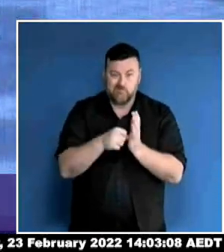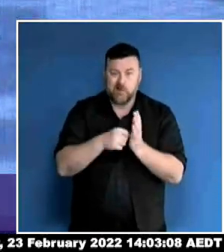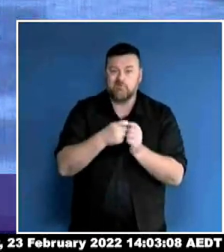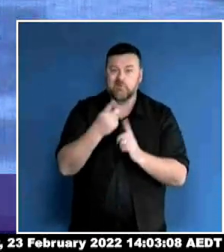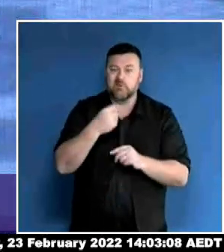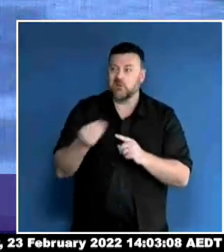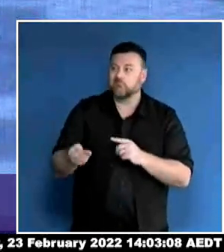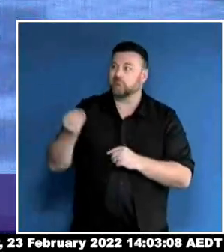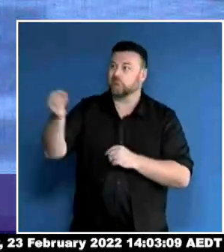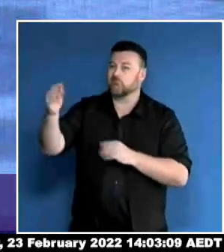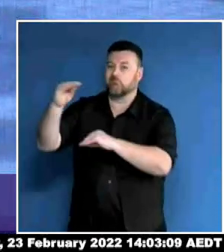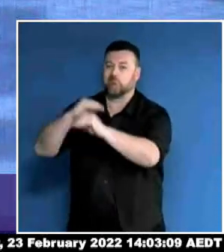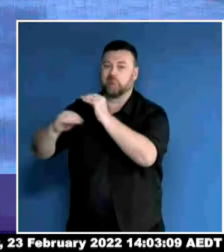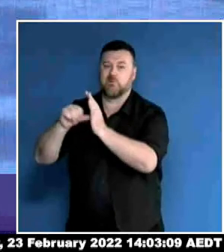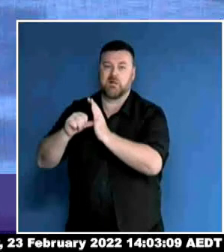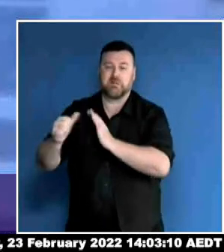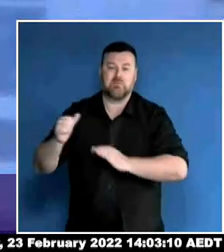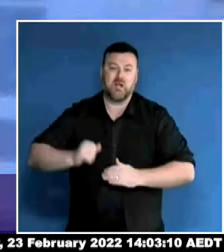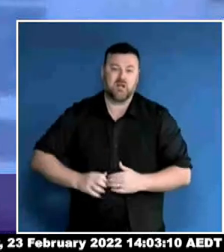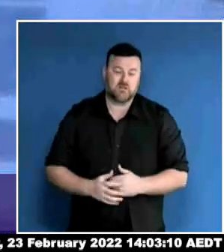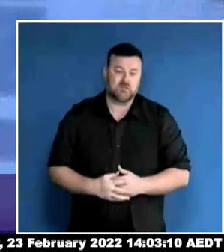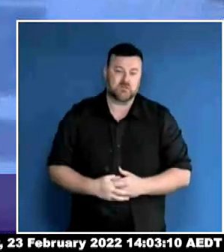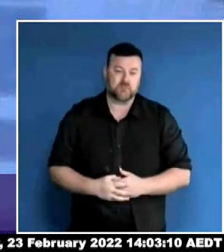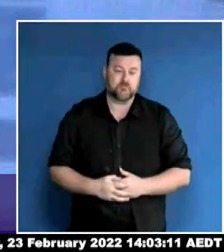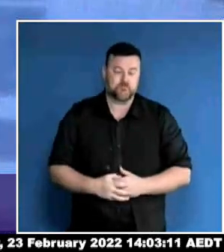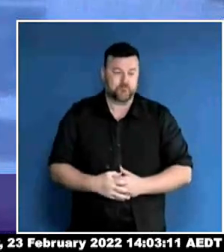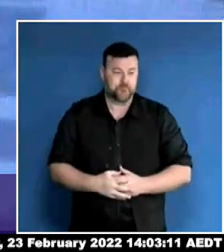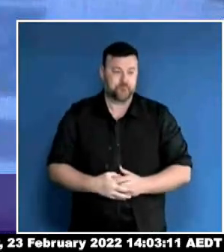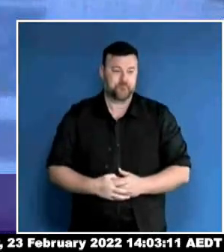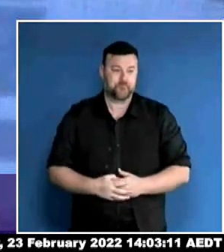like, reimbursed. MS EASTMAN: Okay.